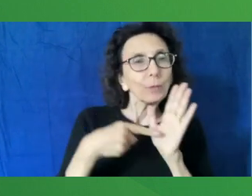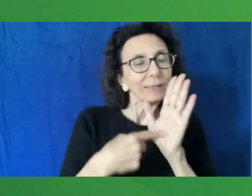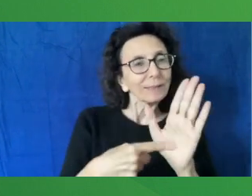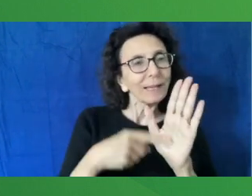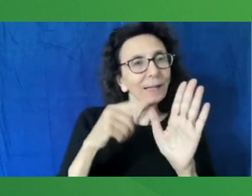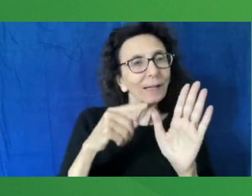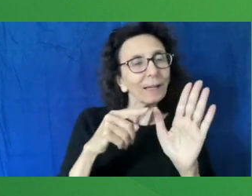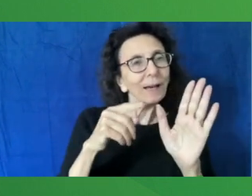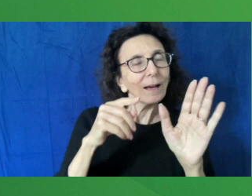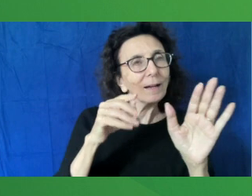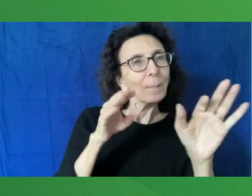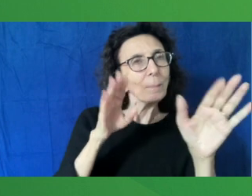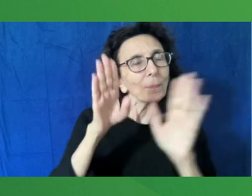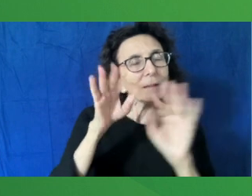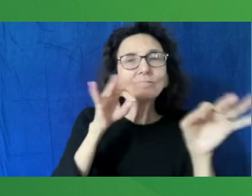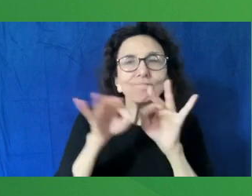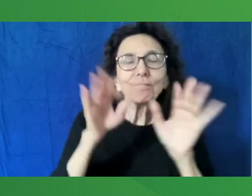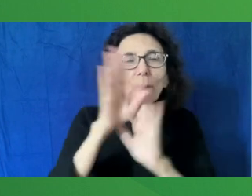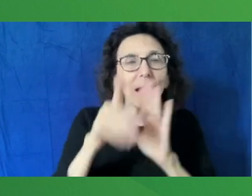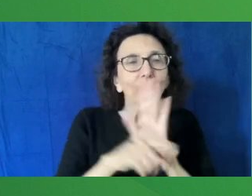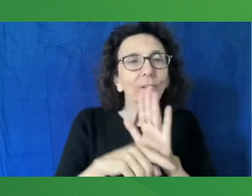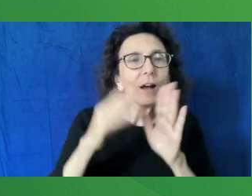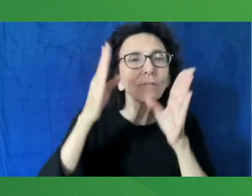who's working to solve some of these problems.